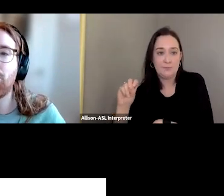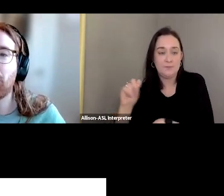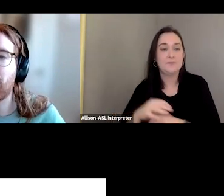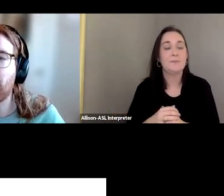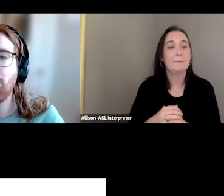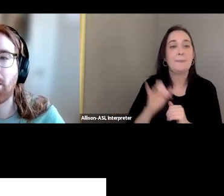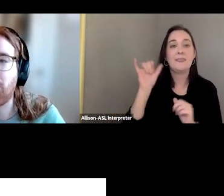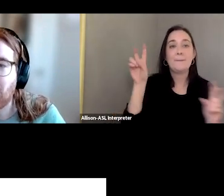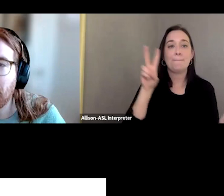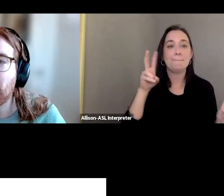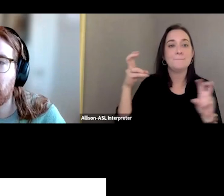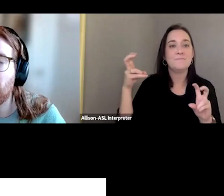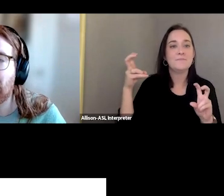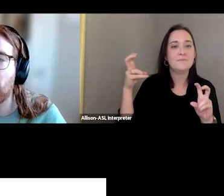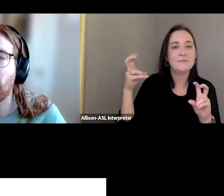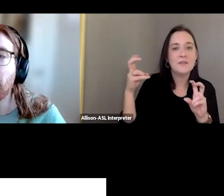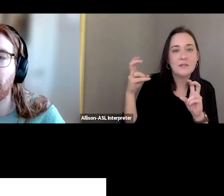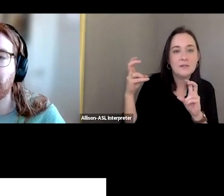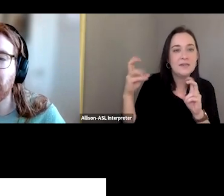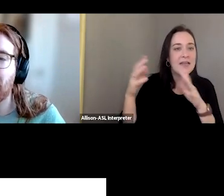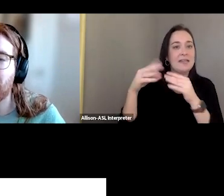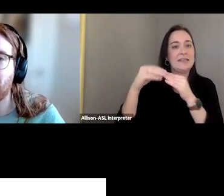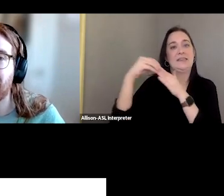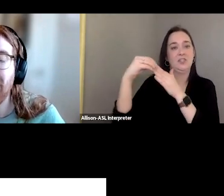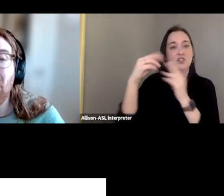Leadership Reflections on Shaping Collegiate Aid Prevention Efforts.